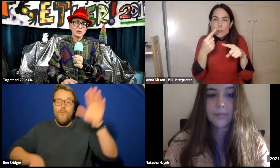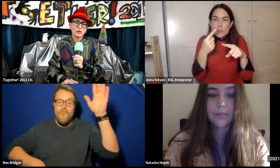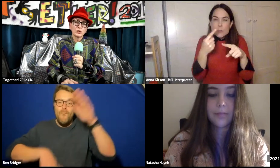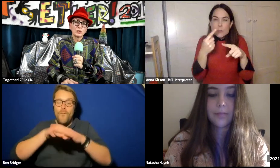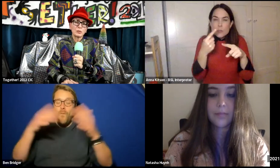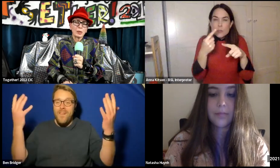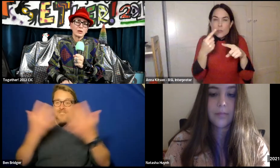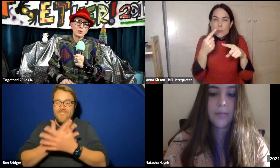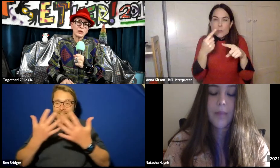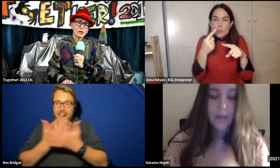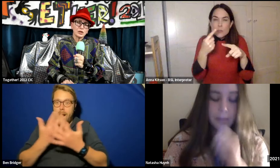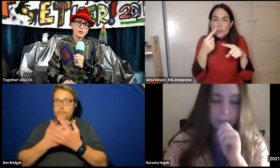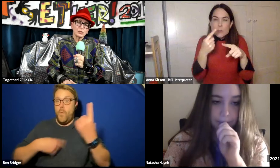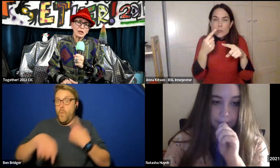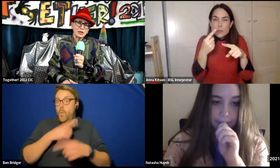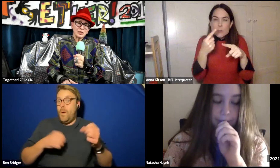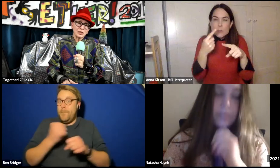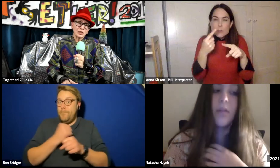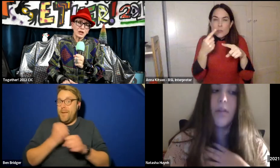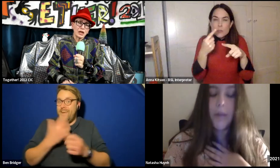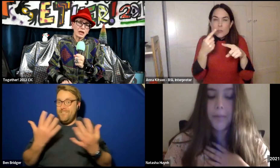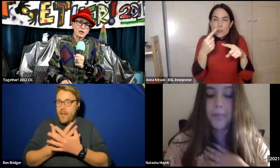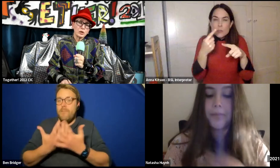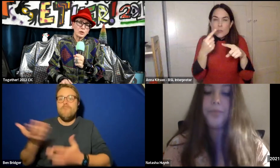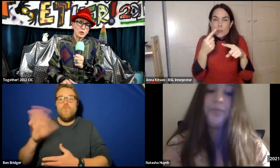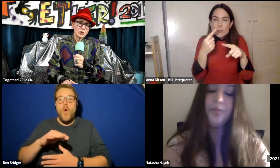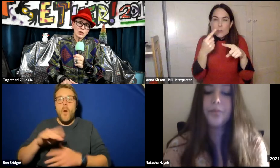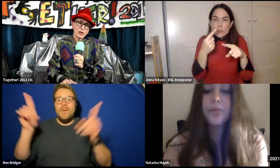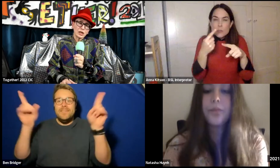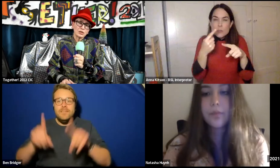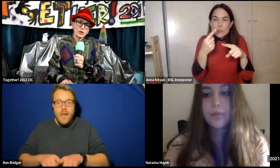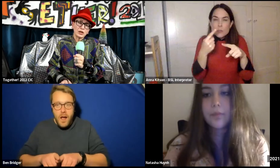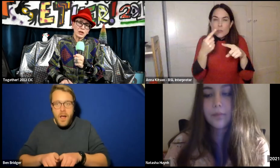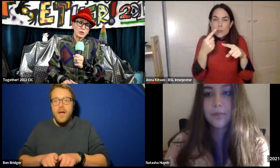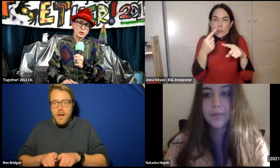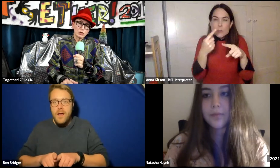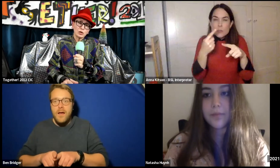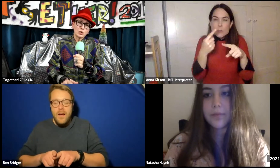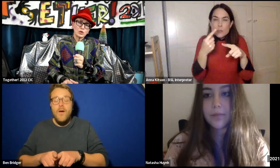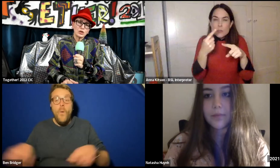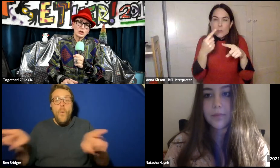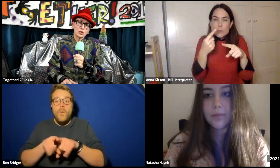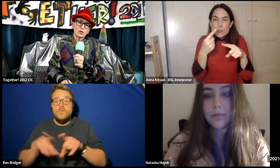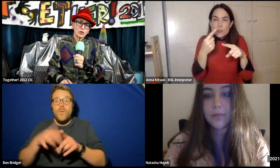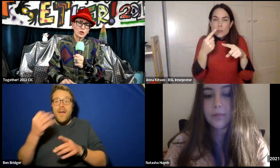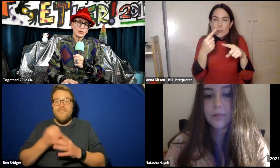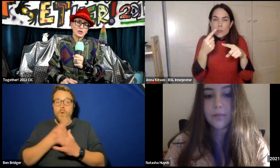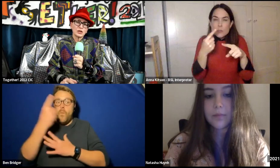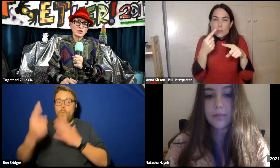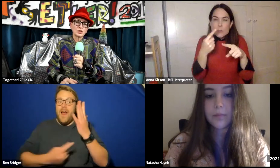Film which is from India. We also have an hour's recording of conversation